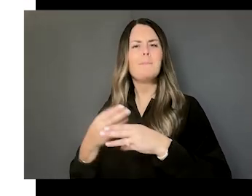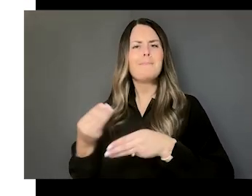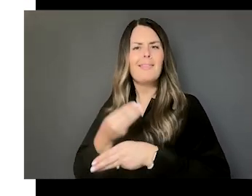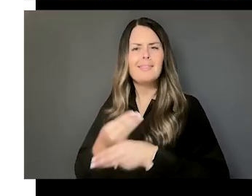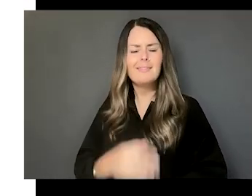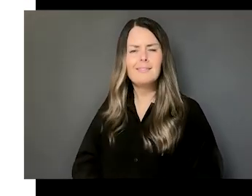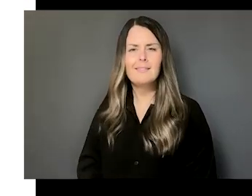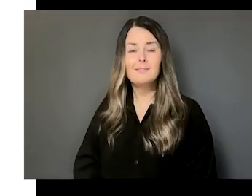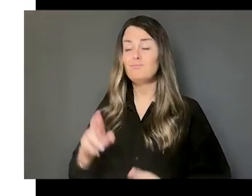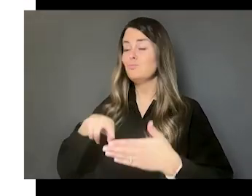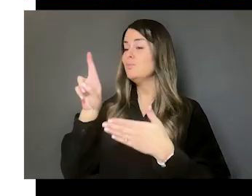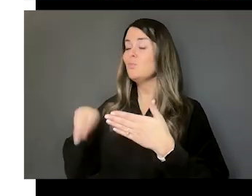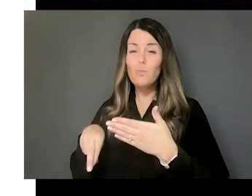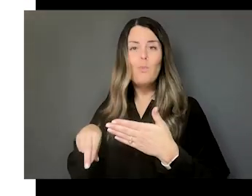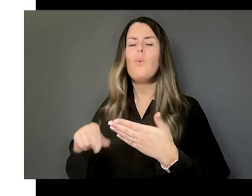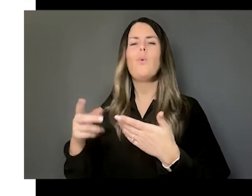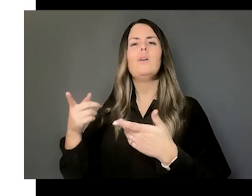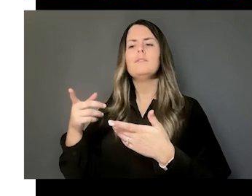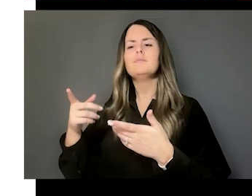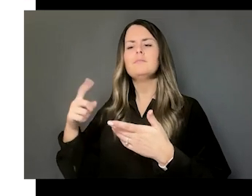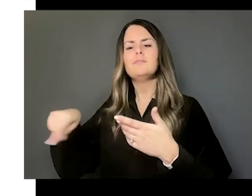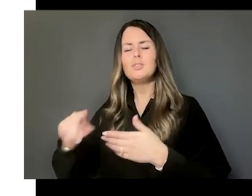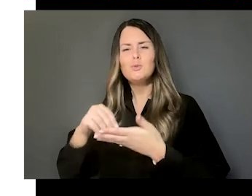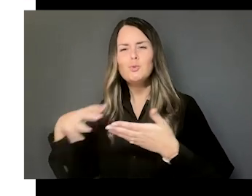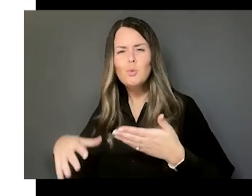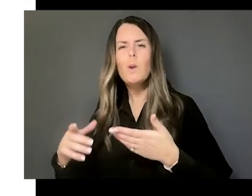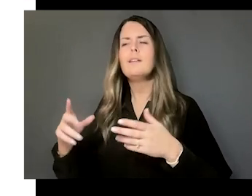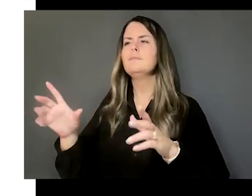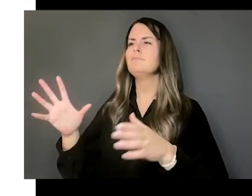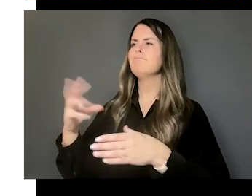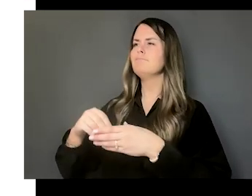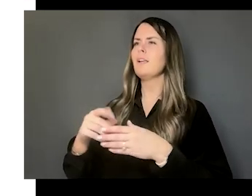As a result, all students are positioned as knowers and doers of mathematics.